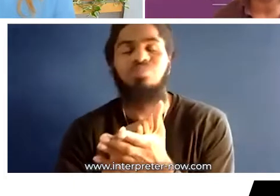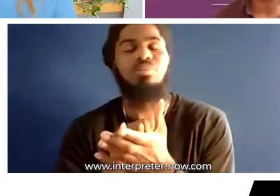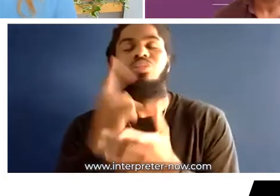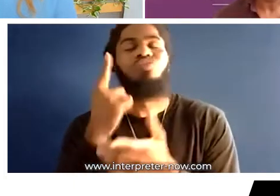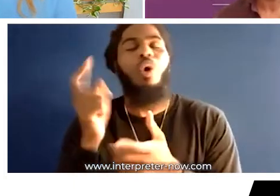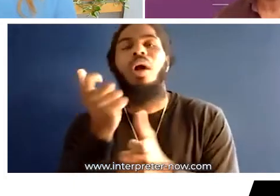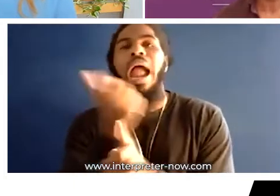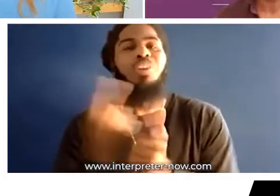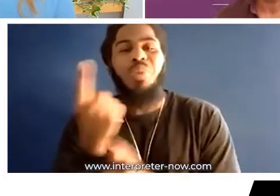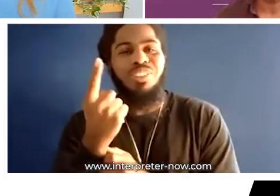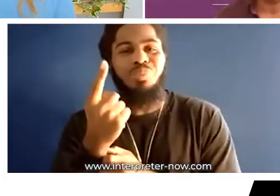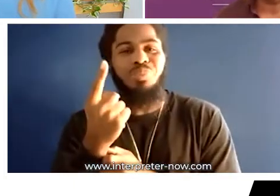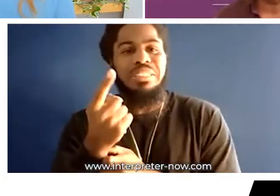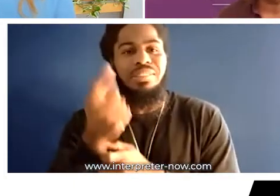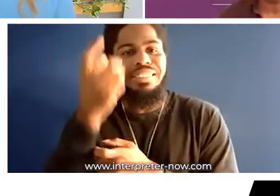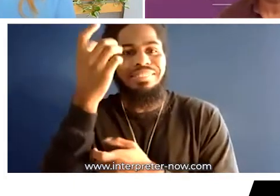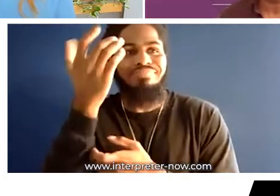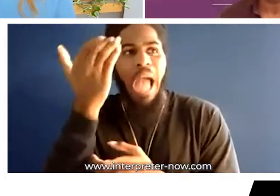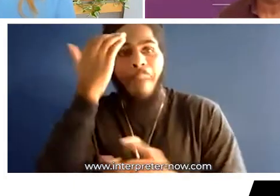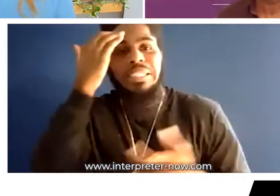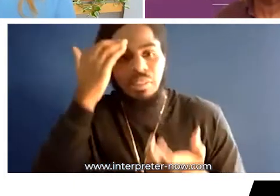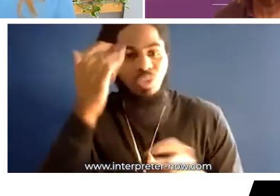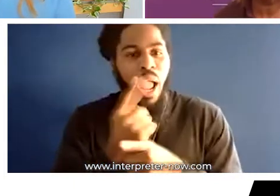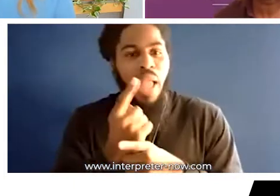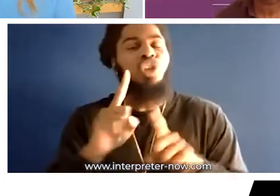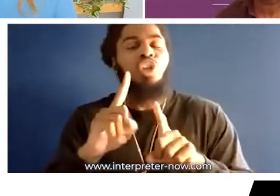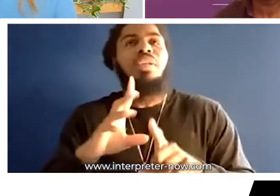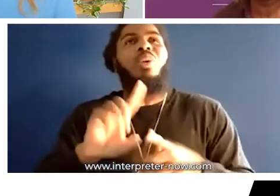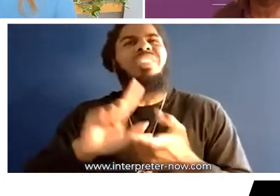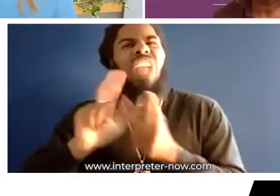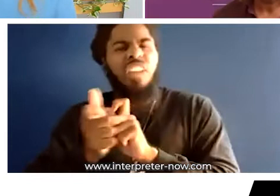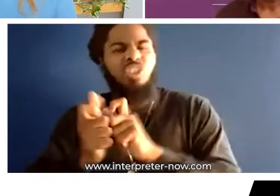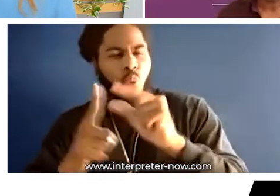And so, instead, I like to use languages like cultural intelligence and cultural humility.